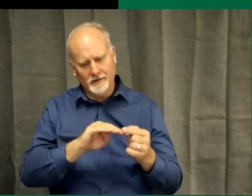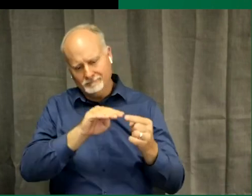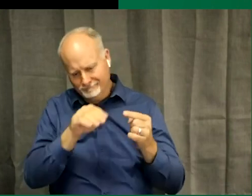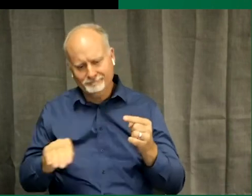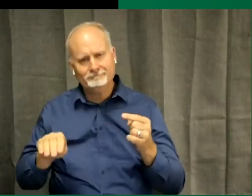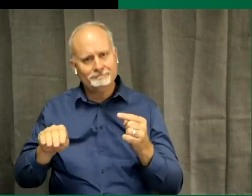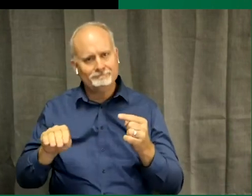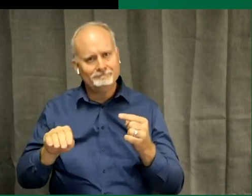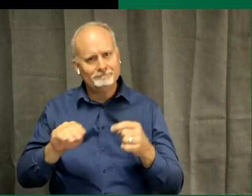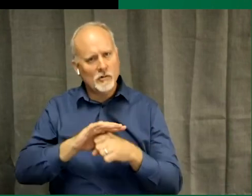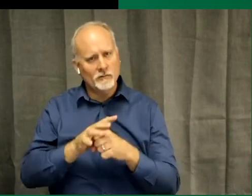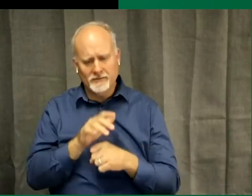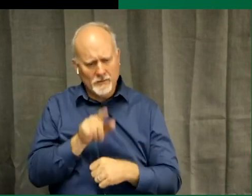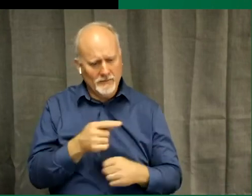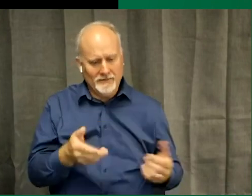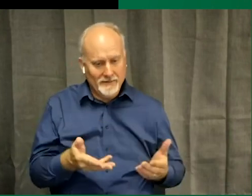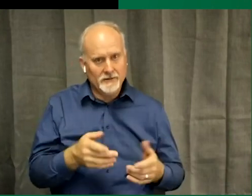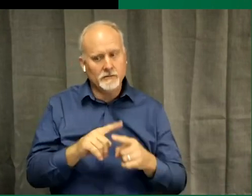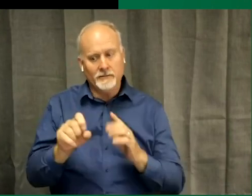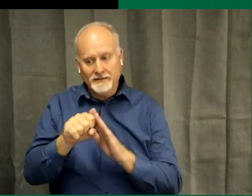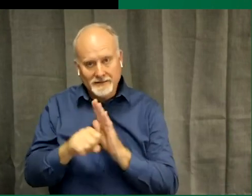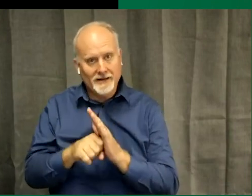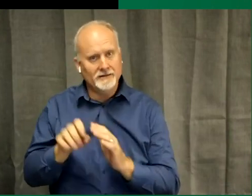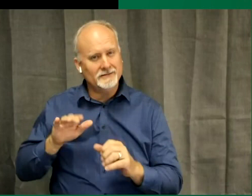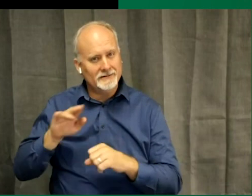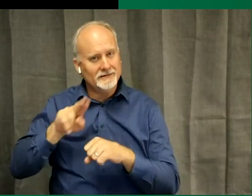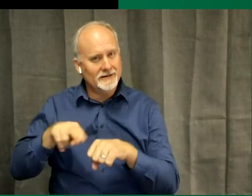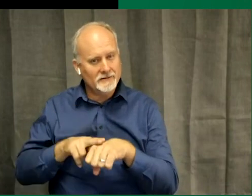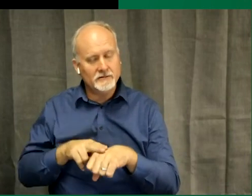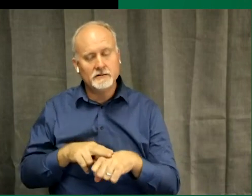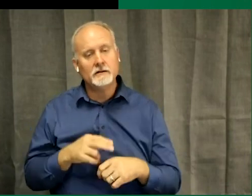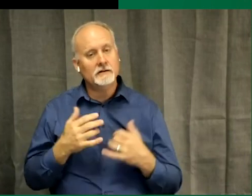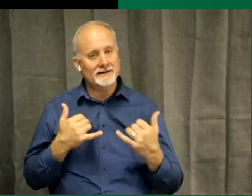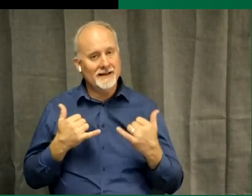state and national level and as i close i want to take the time to express my gratitude to the